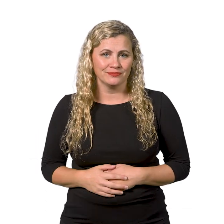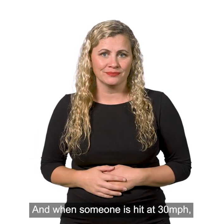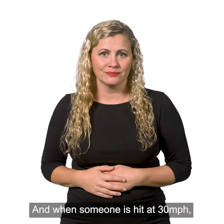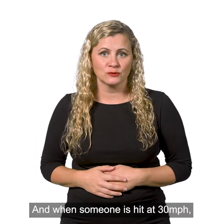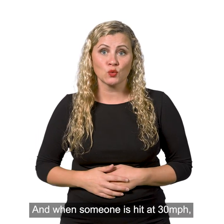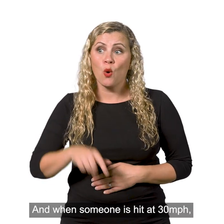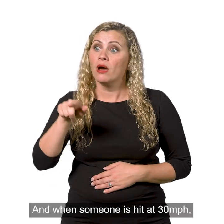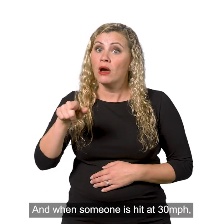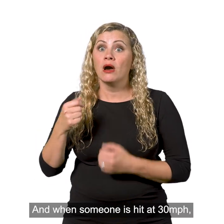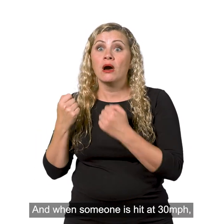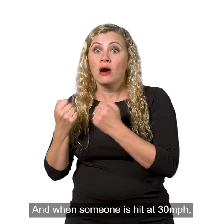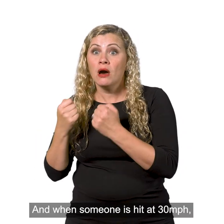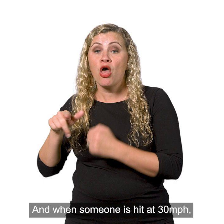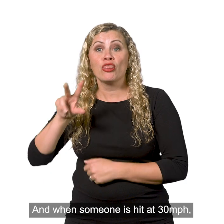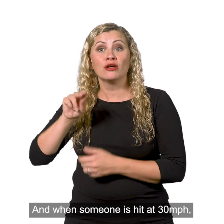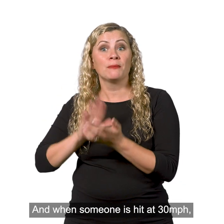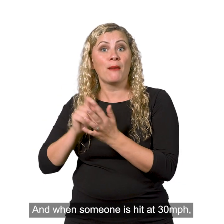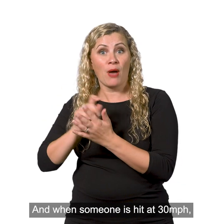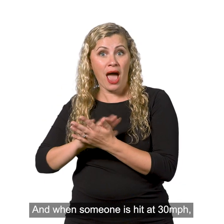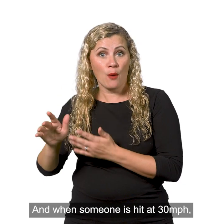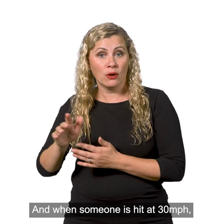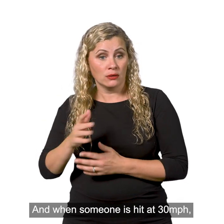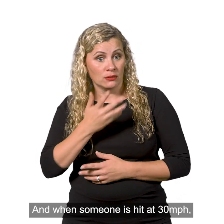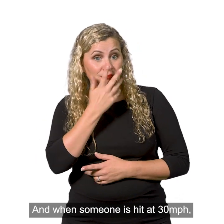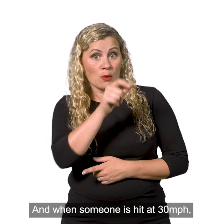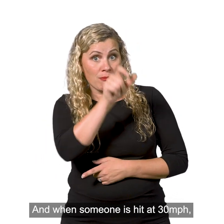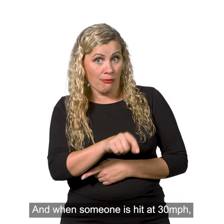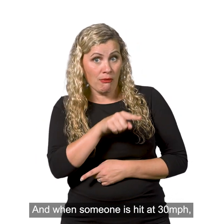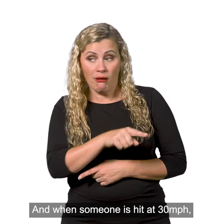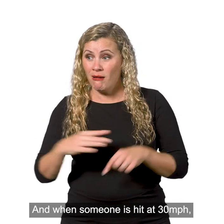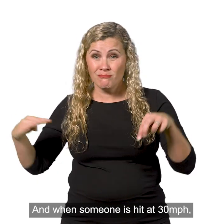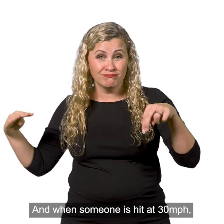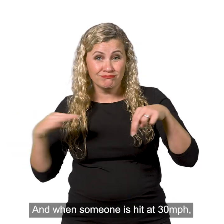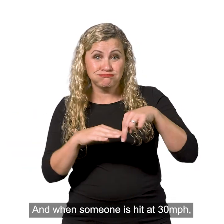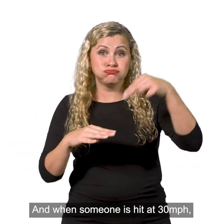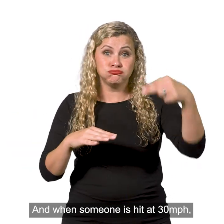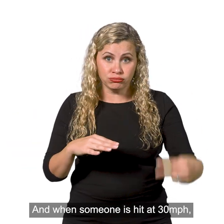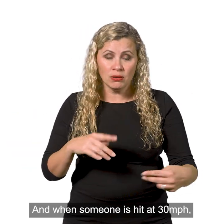And when someone is hit at 30mph,